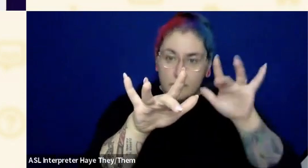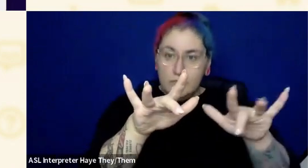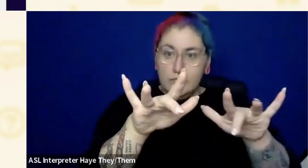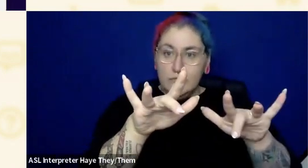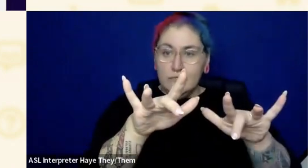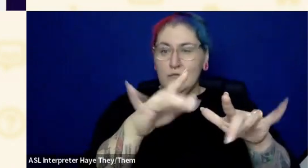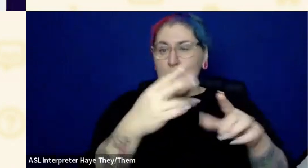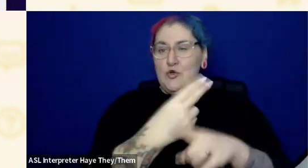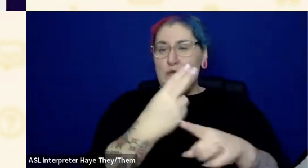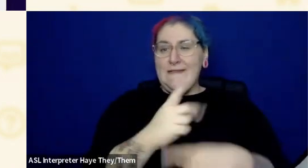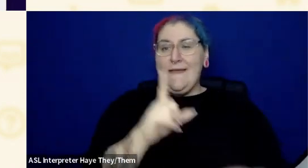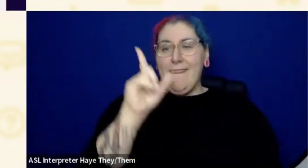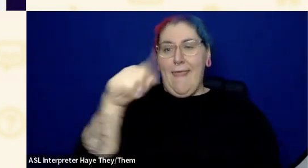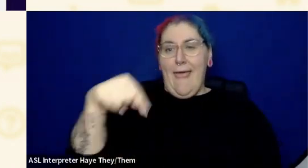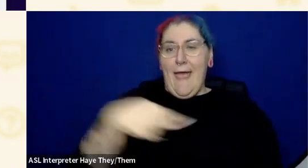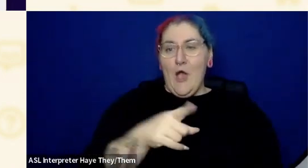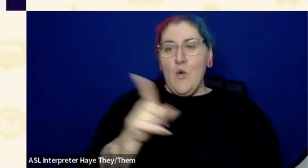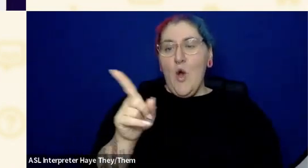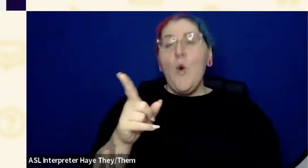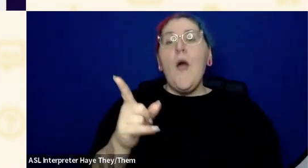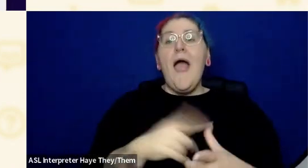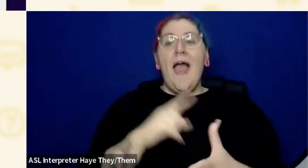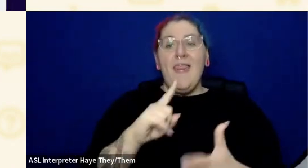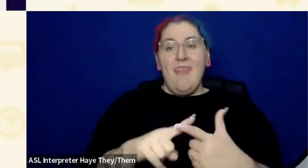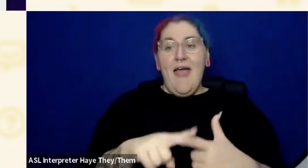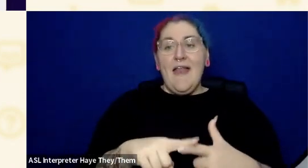I press the Spacebar to select the Day.